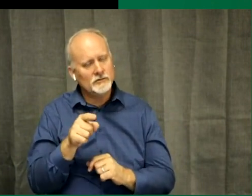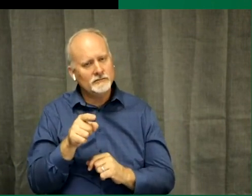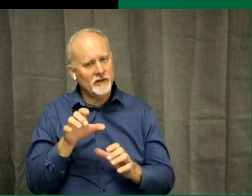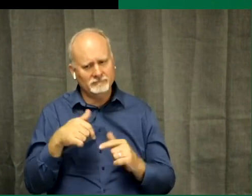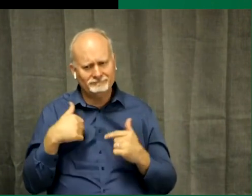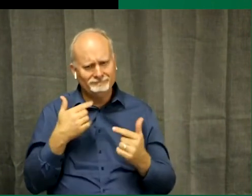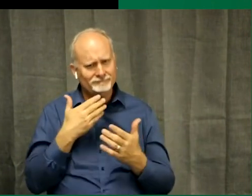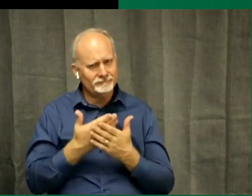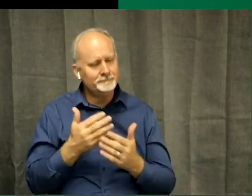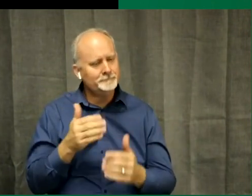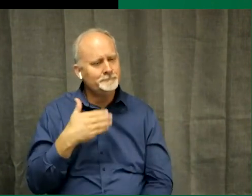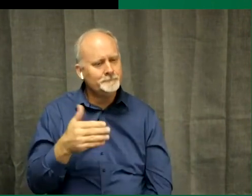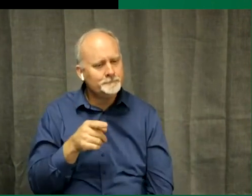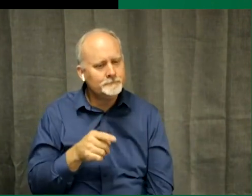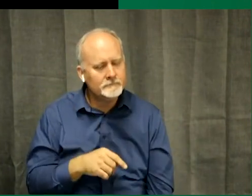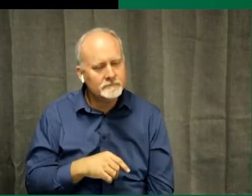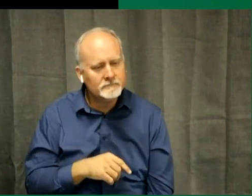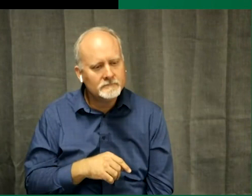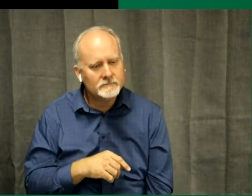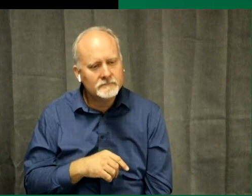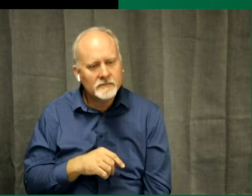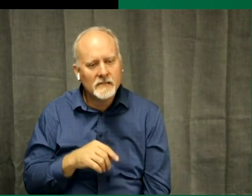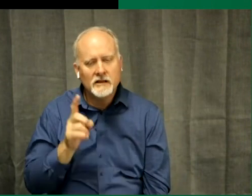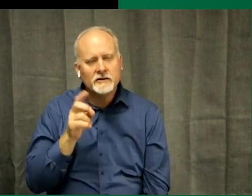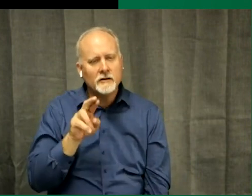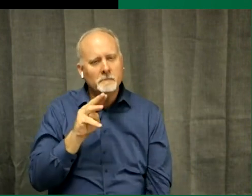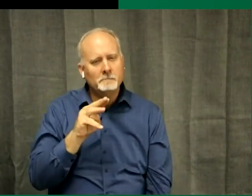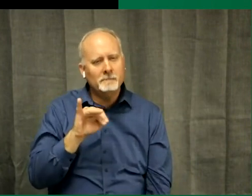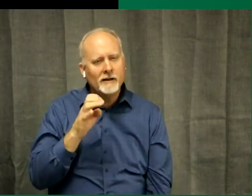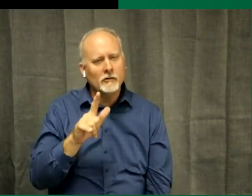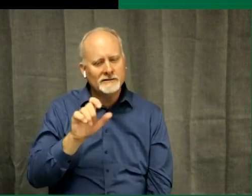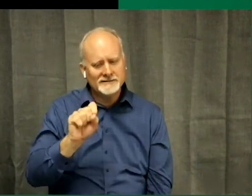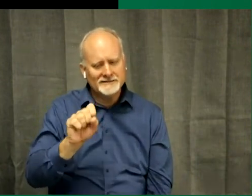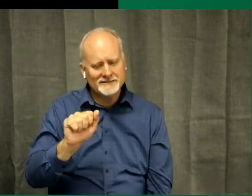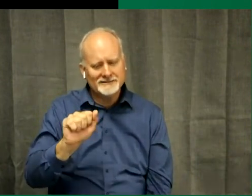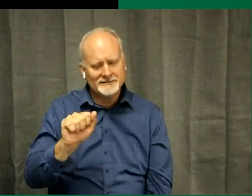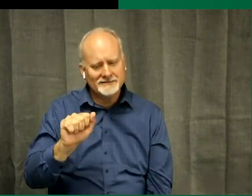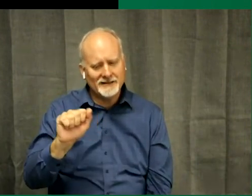next slide i'd like to introduce dr michael saag as i indicated predictions are always difficult